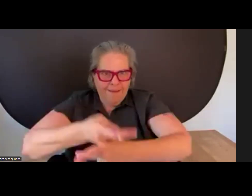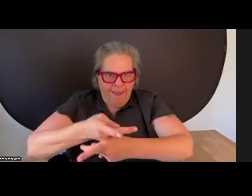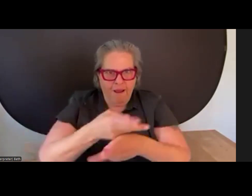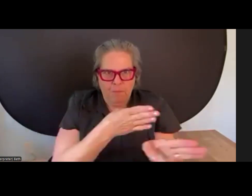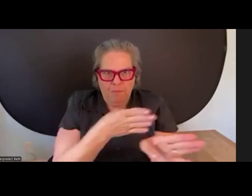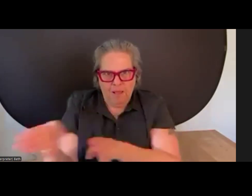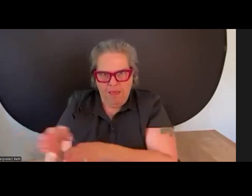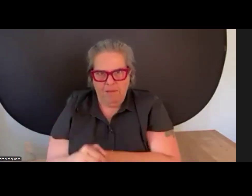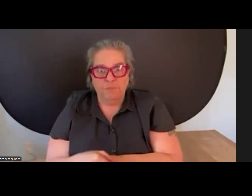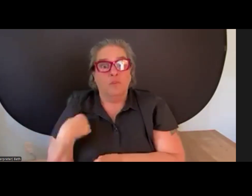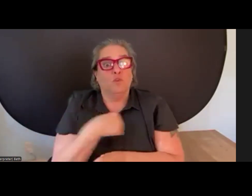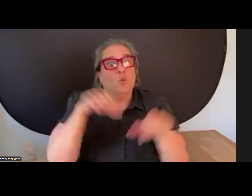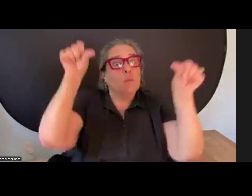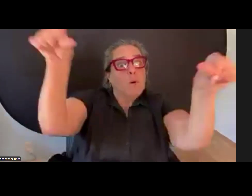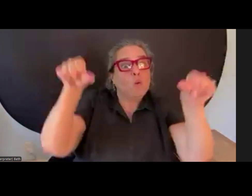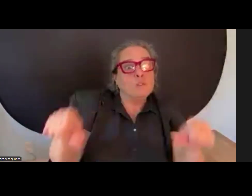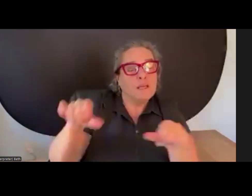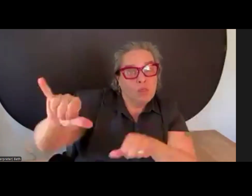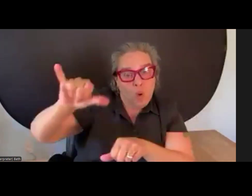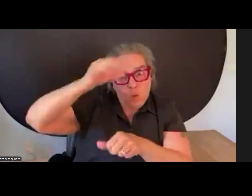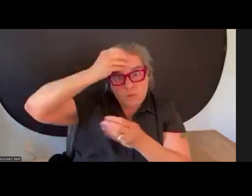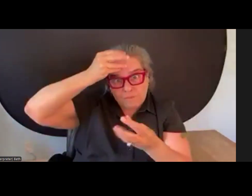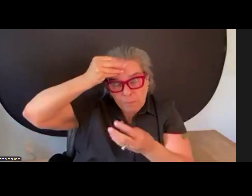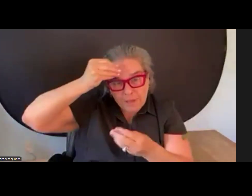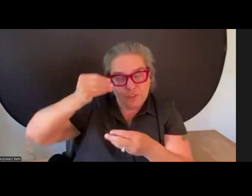So we will post those resources in the chat now.